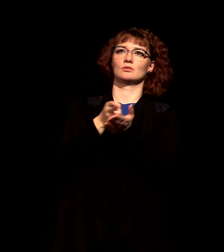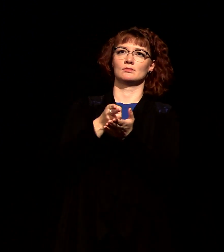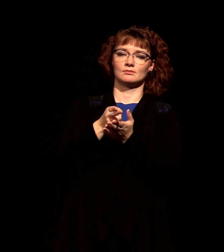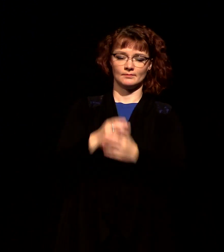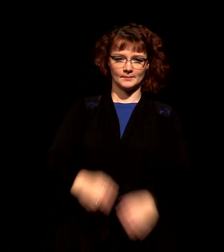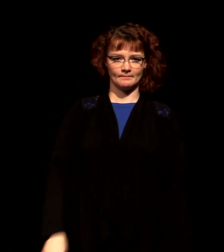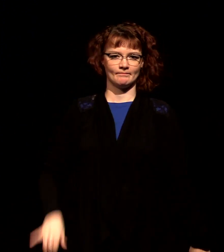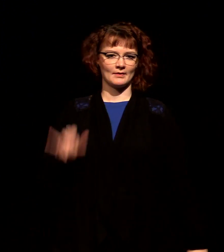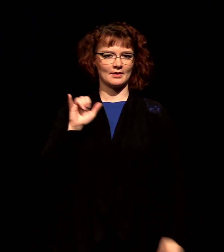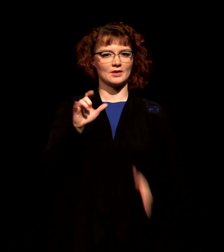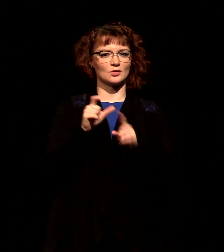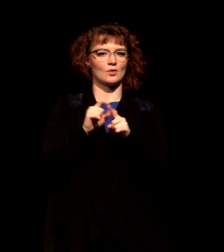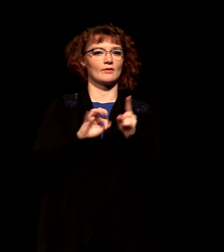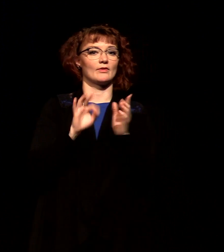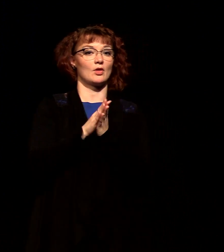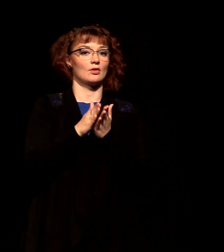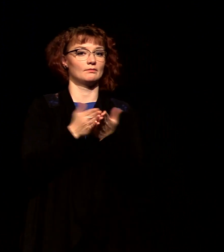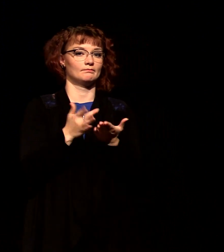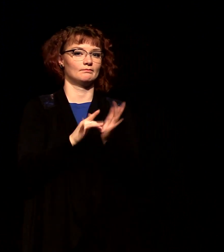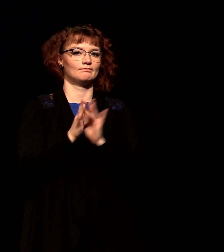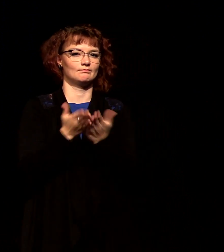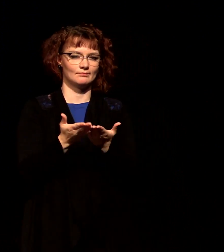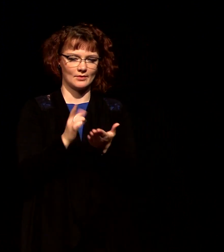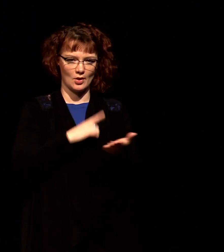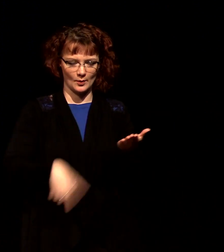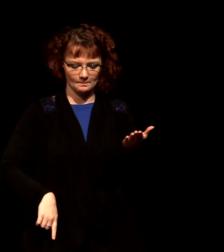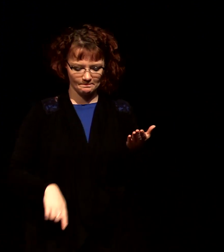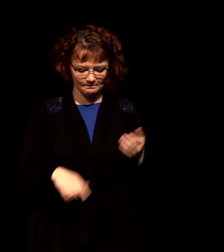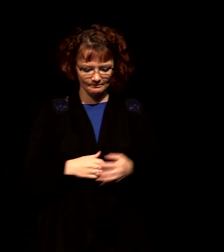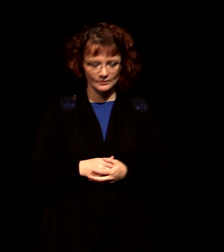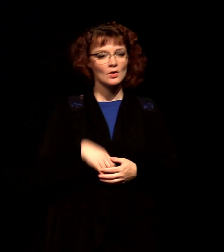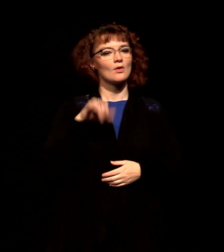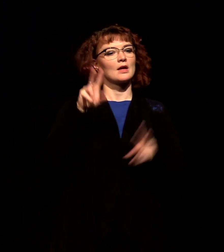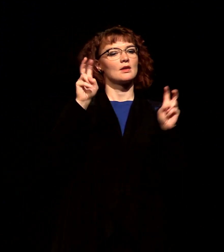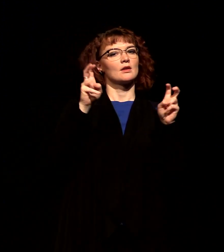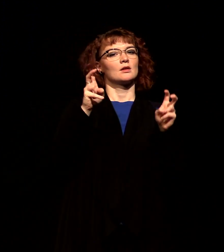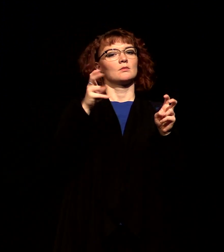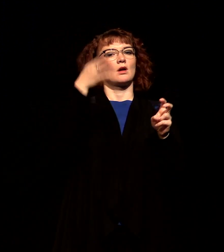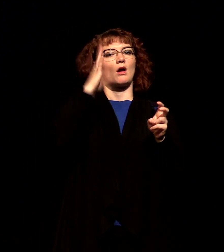theme that Rob introduced to us this concept of God's sovereign